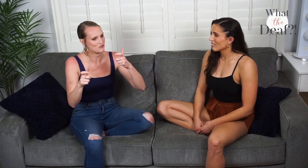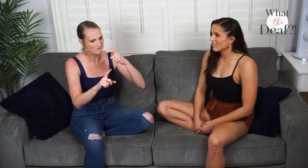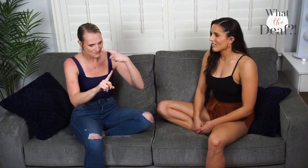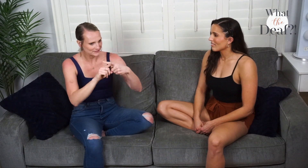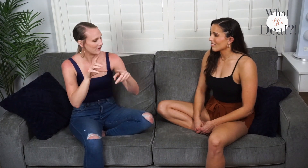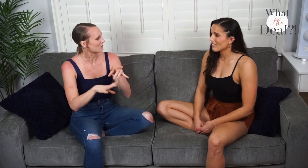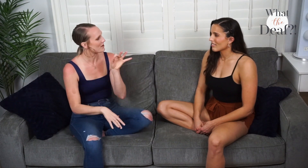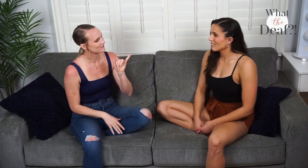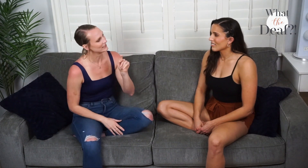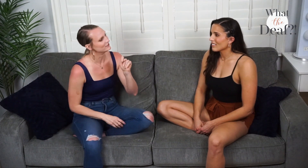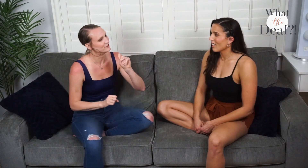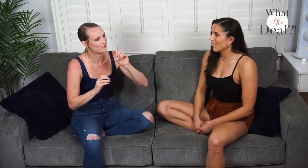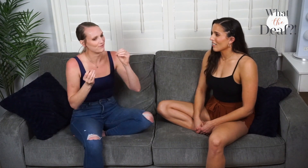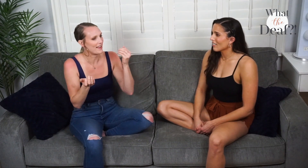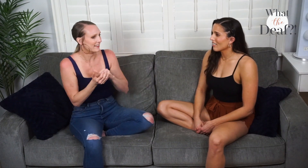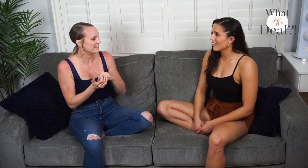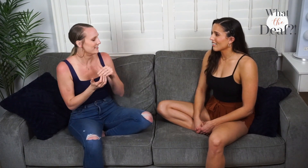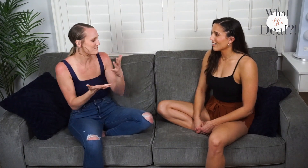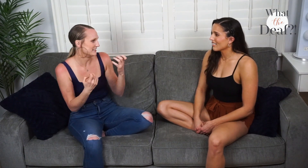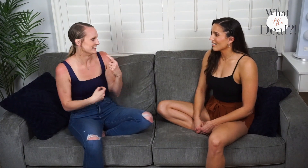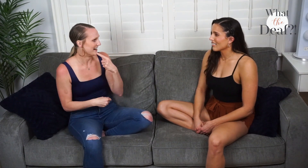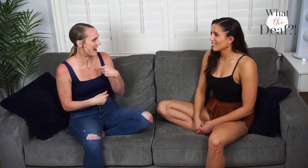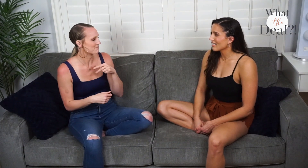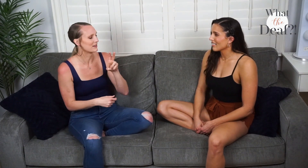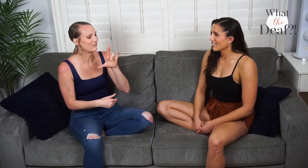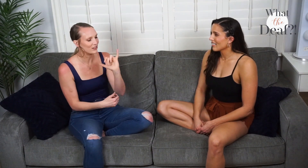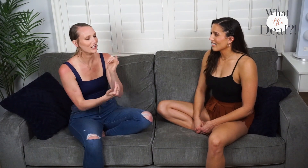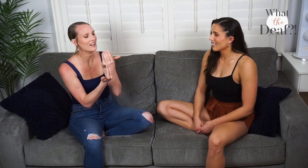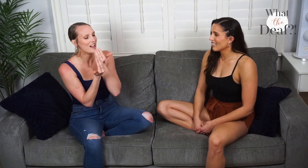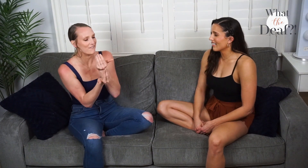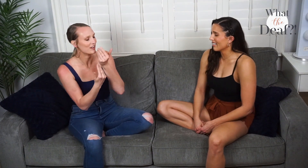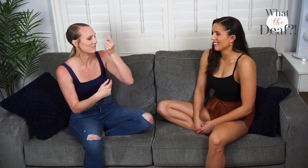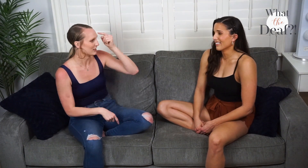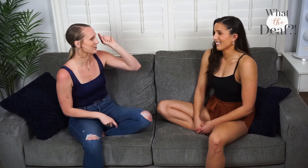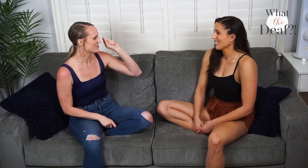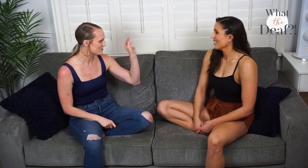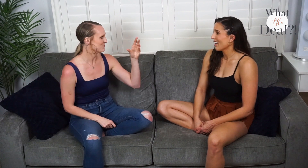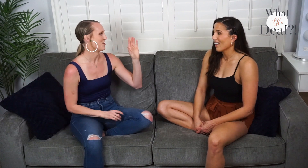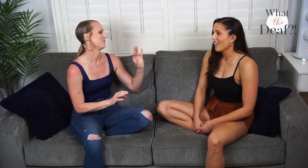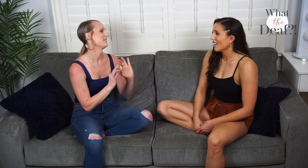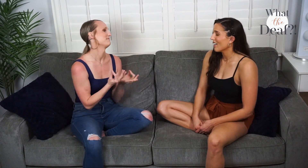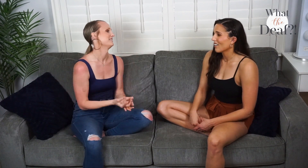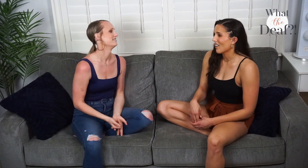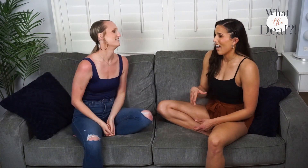make it a positive experience. And so again, I just wanna say, I'm very grateful for you and your family.